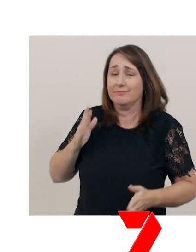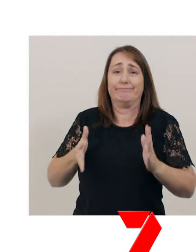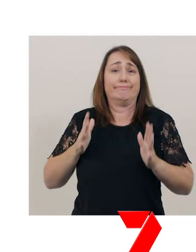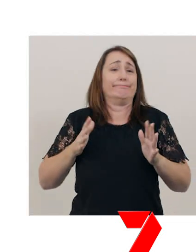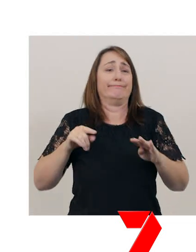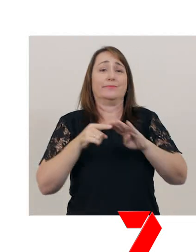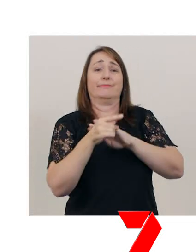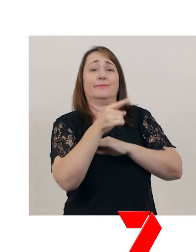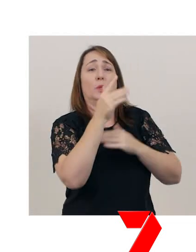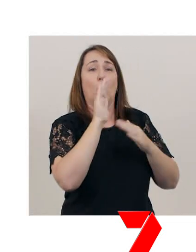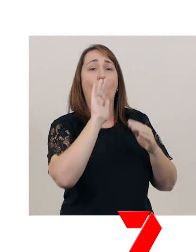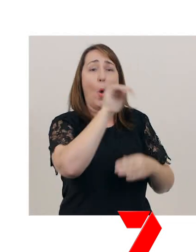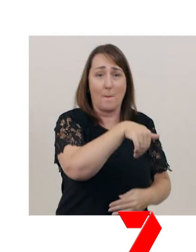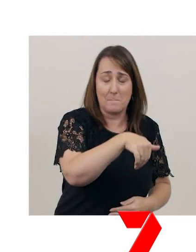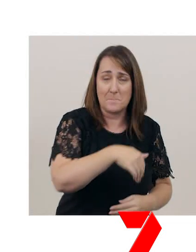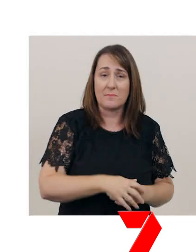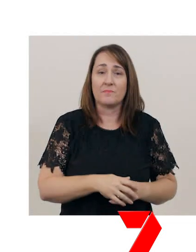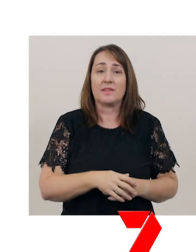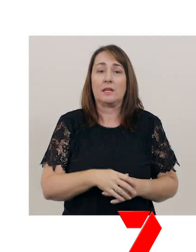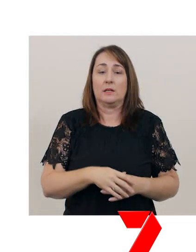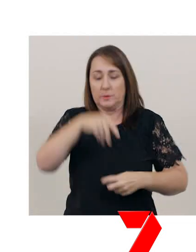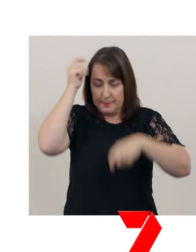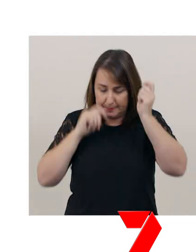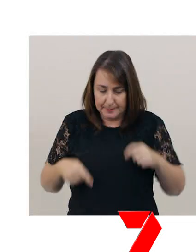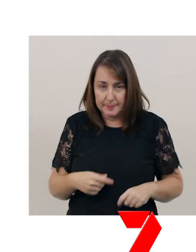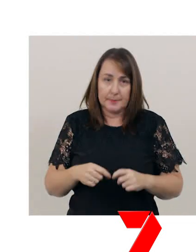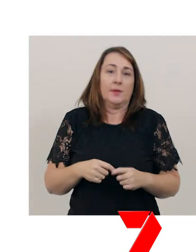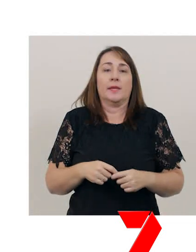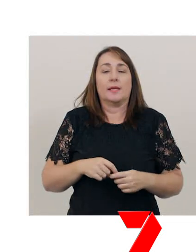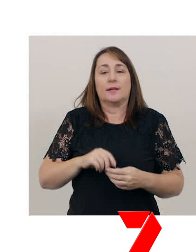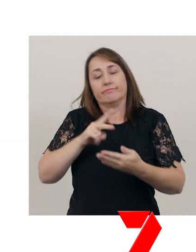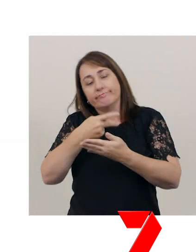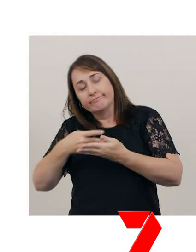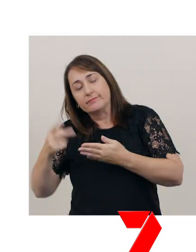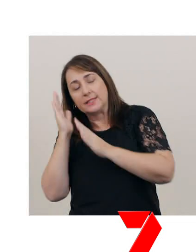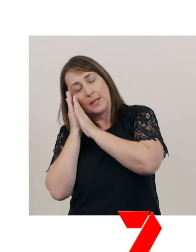Ye Xian raced home, and took her place beside the k’ang and slept.